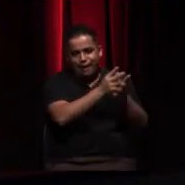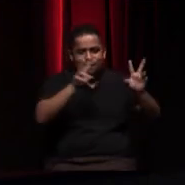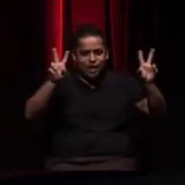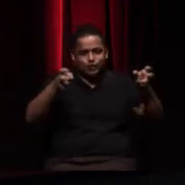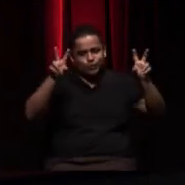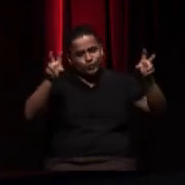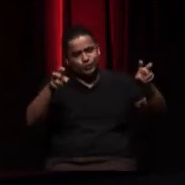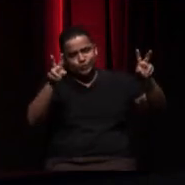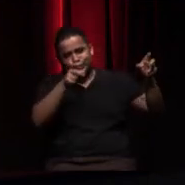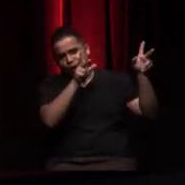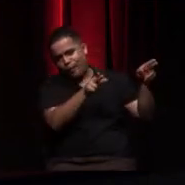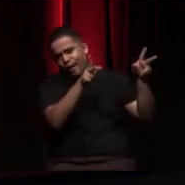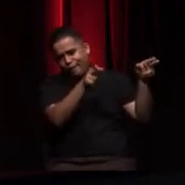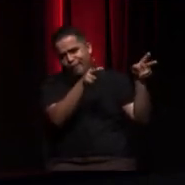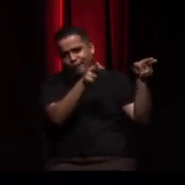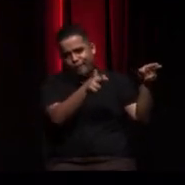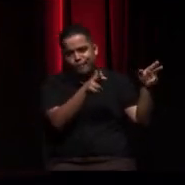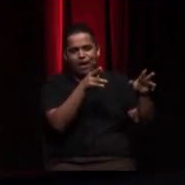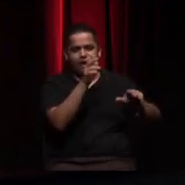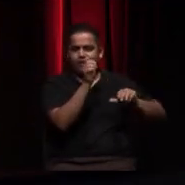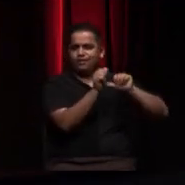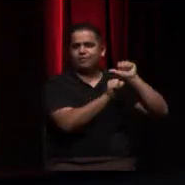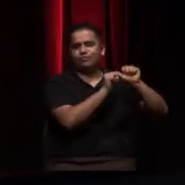Things have notably changed in our profession